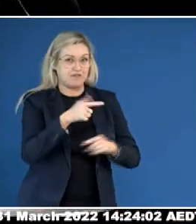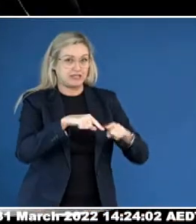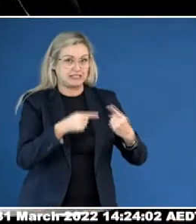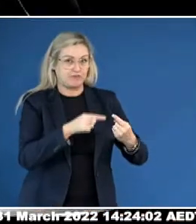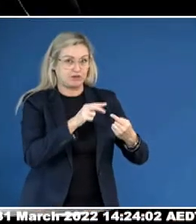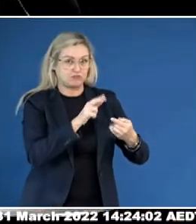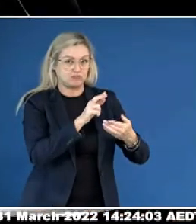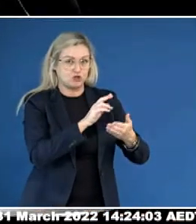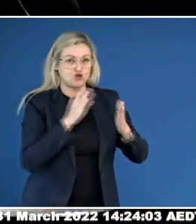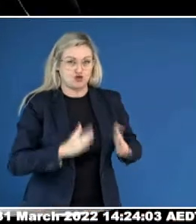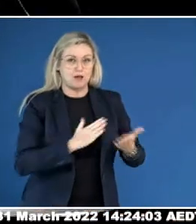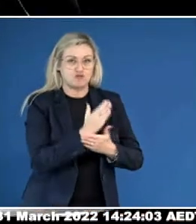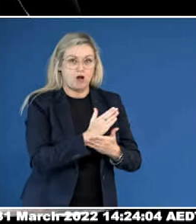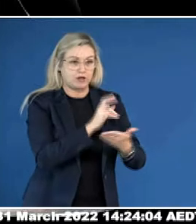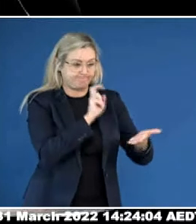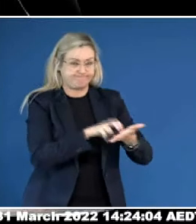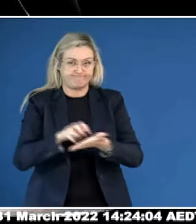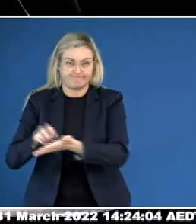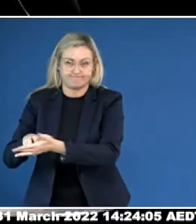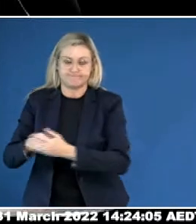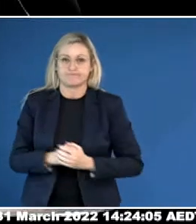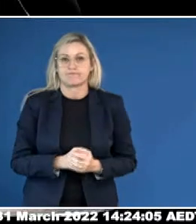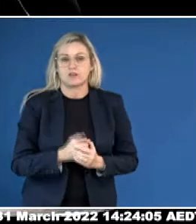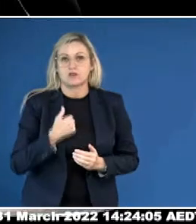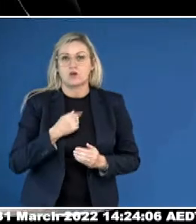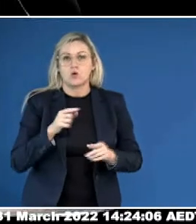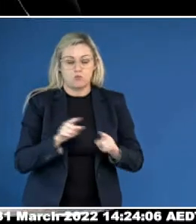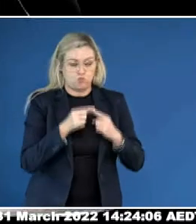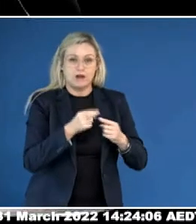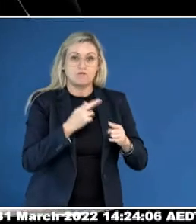has endorsed the Declaration on the Rights of Indigenous Peoples in 2009.